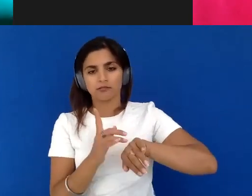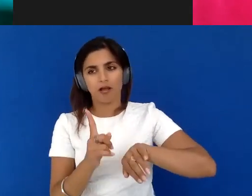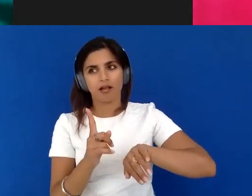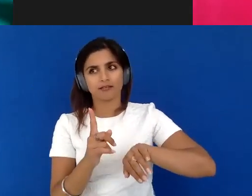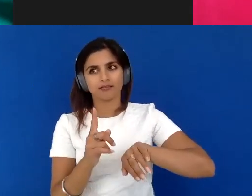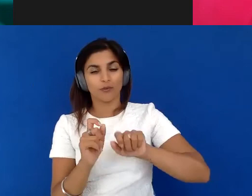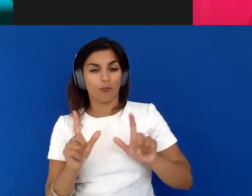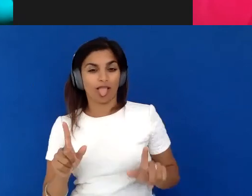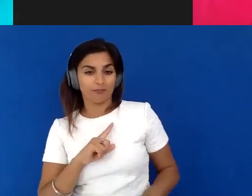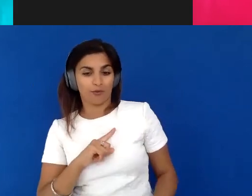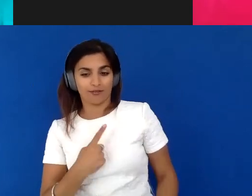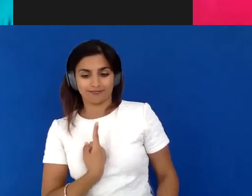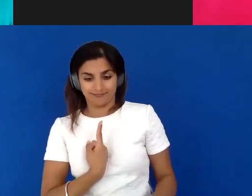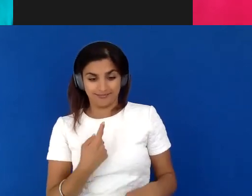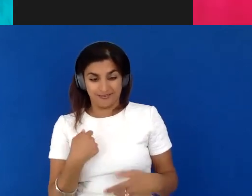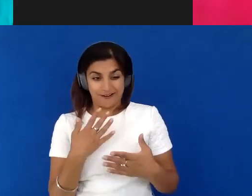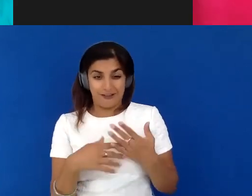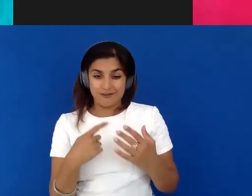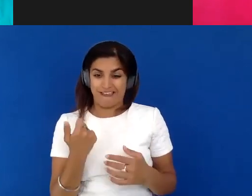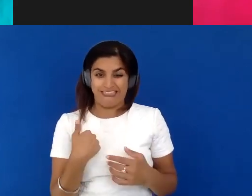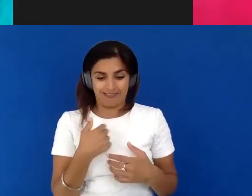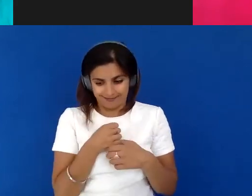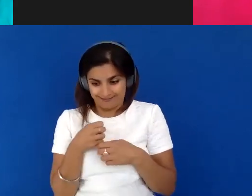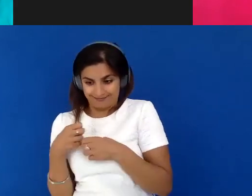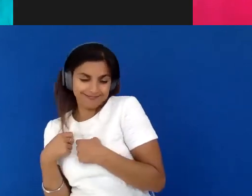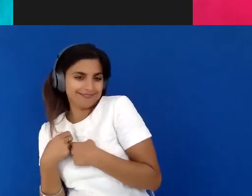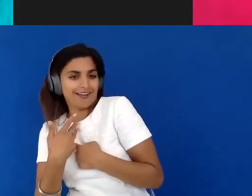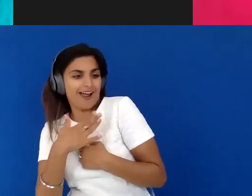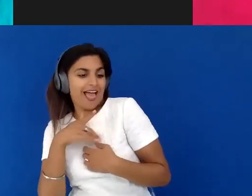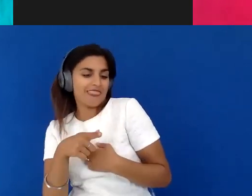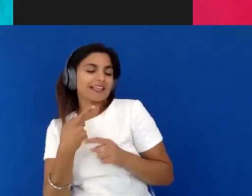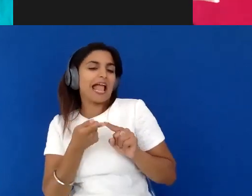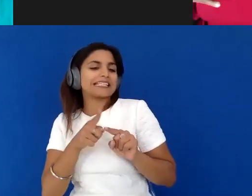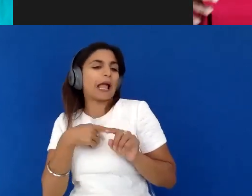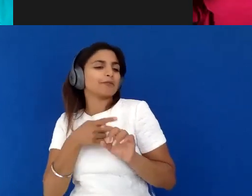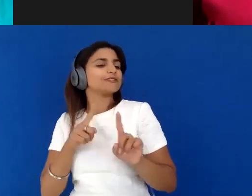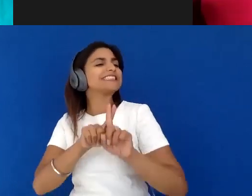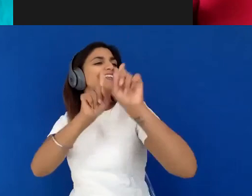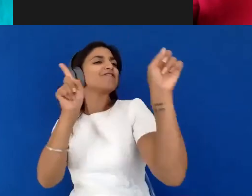within an anomaly so and I personally like being the exception to every rule. I can attest that